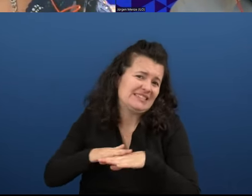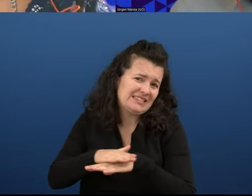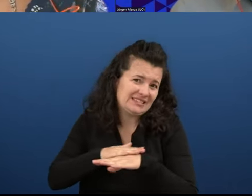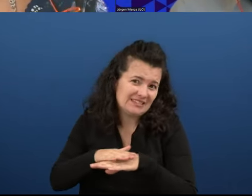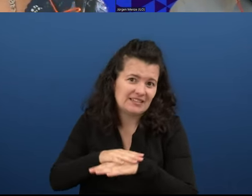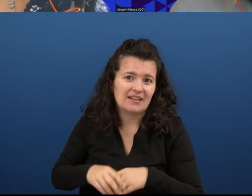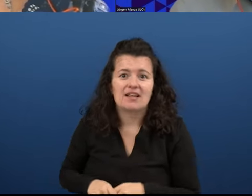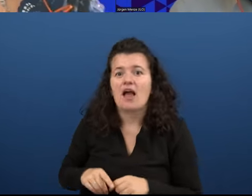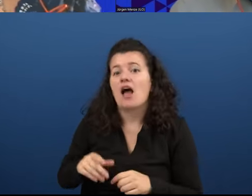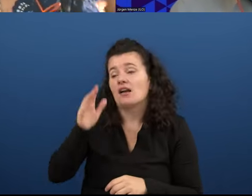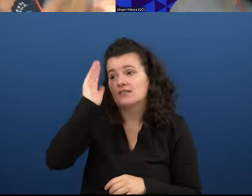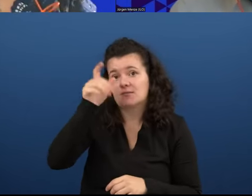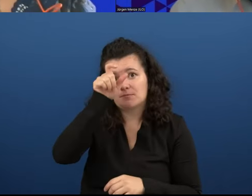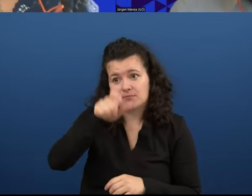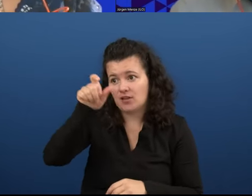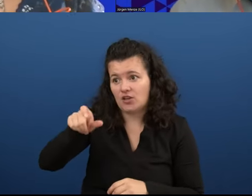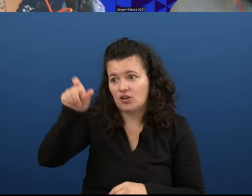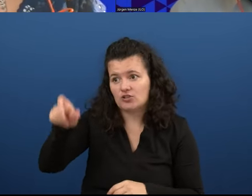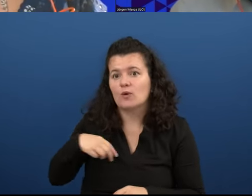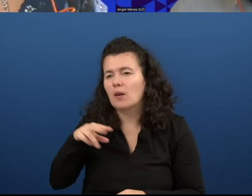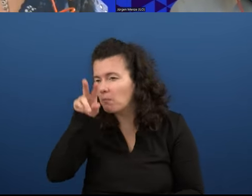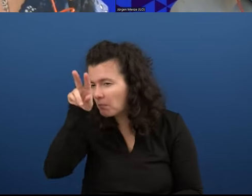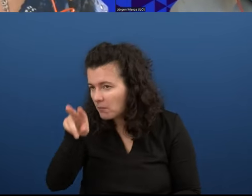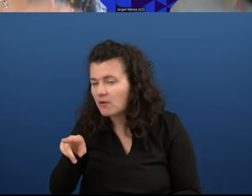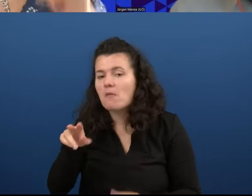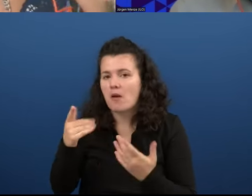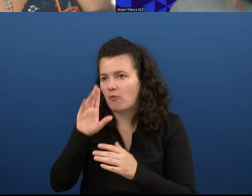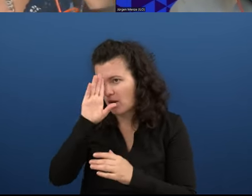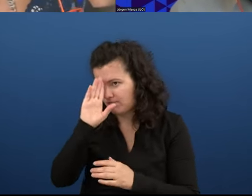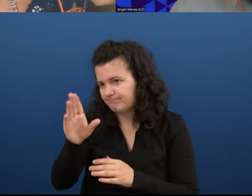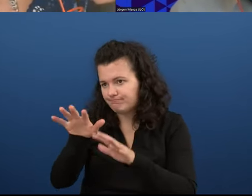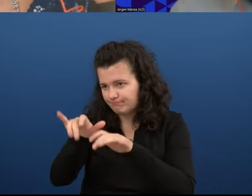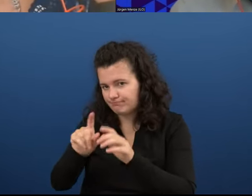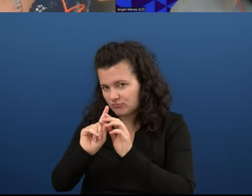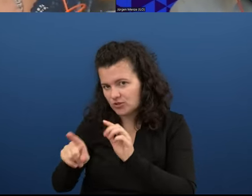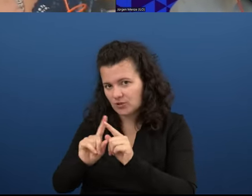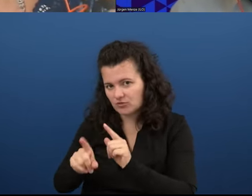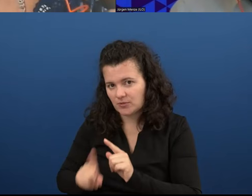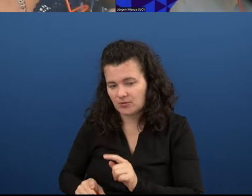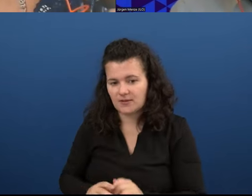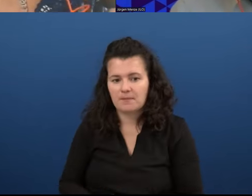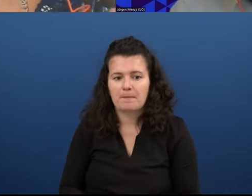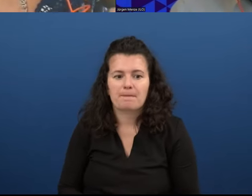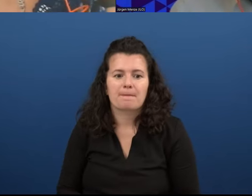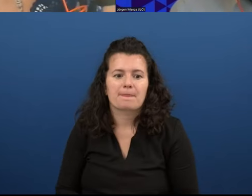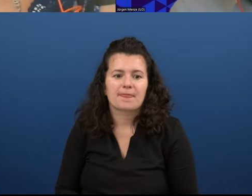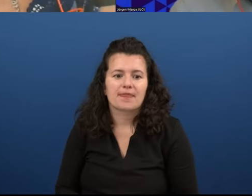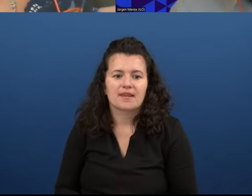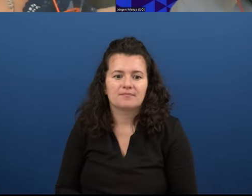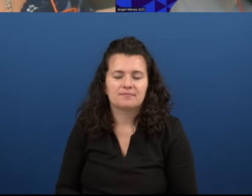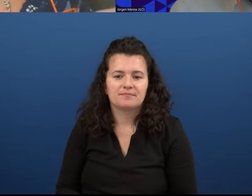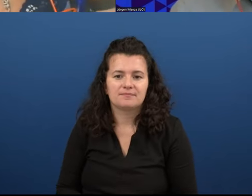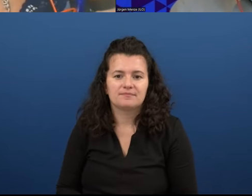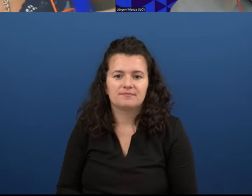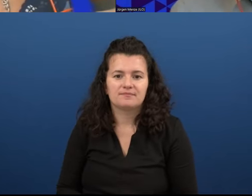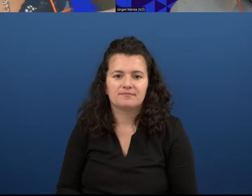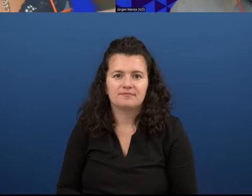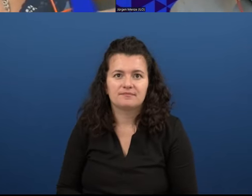11:26:20 Pratik to the new mucha, the former CEO on up on my chair of the subsidiaries